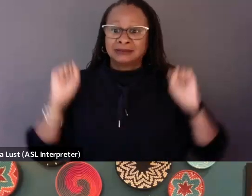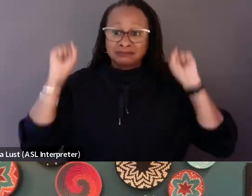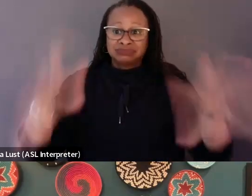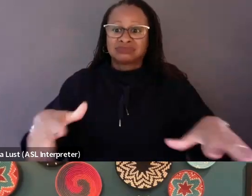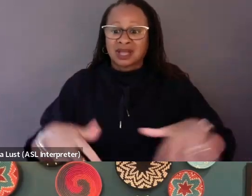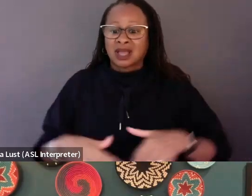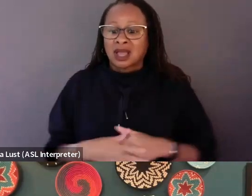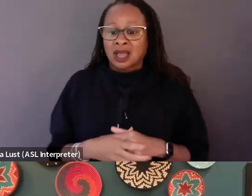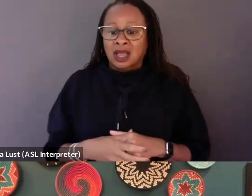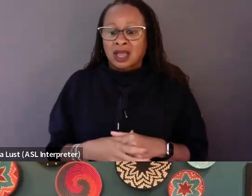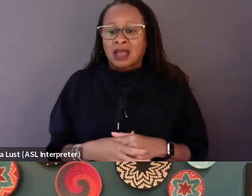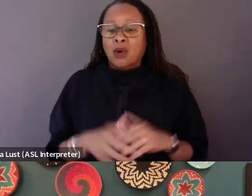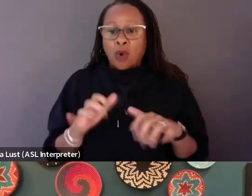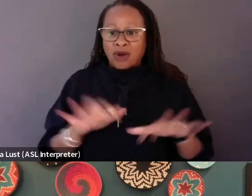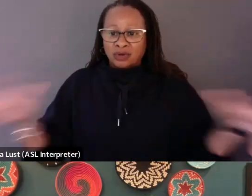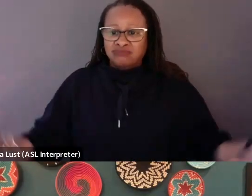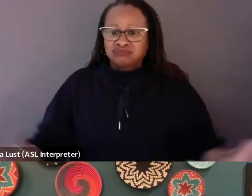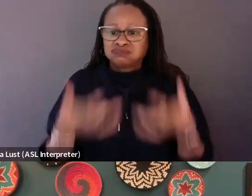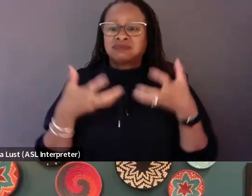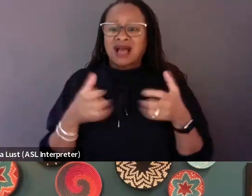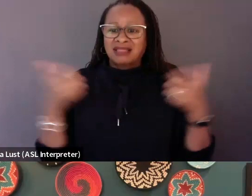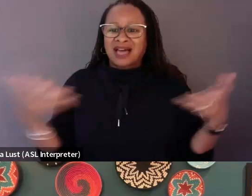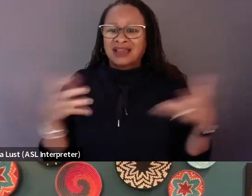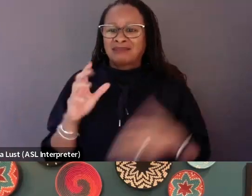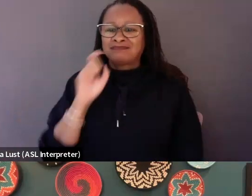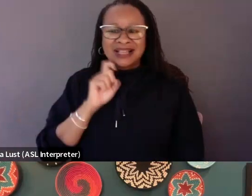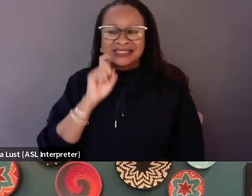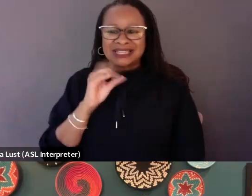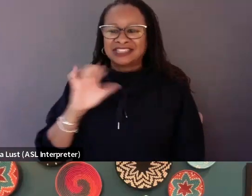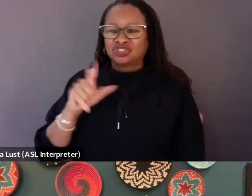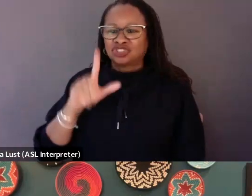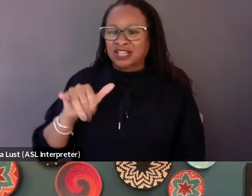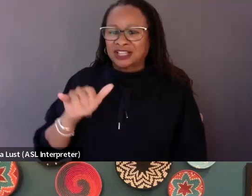and tons of plastic and jellyfish. So in a way, I mean the Kolis are threatened from every way,